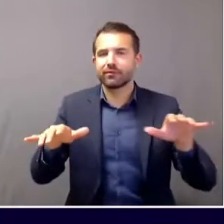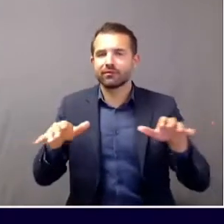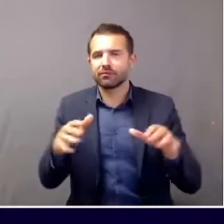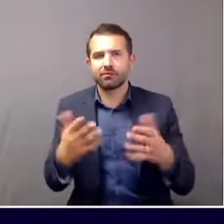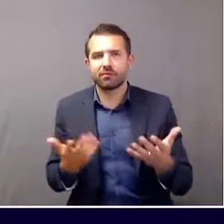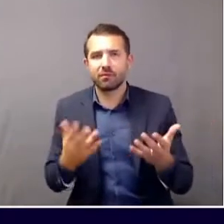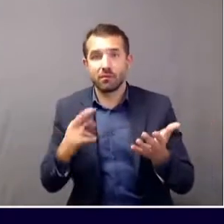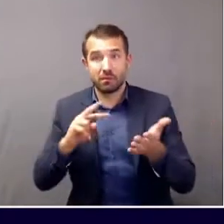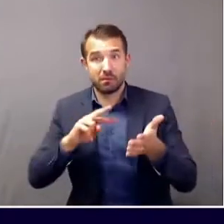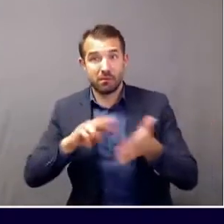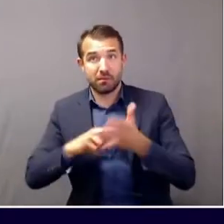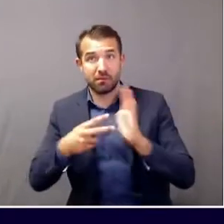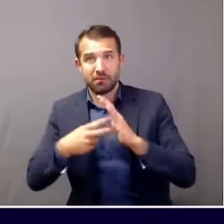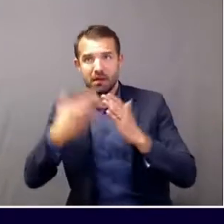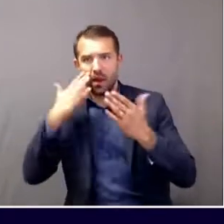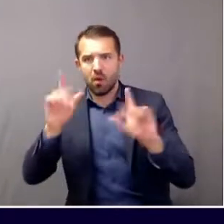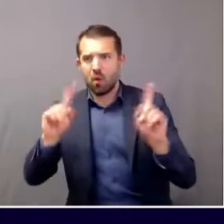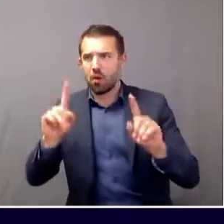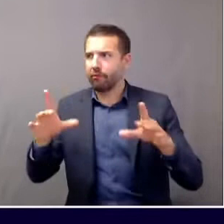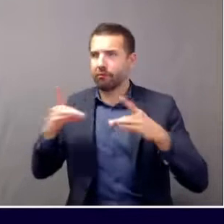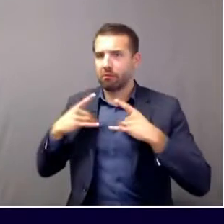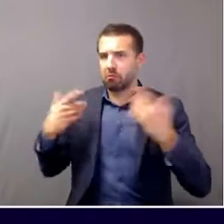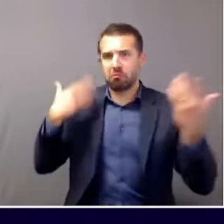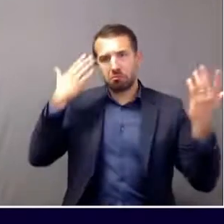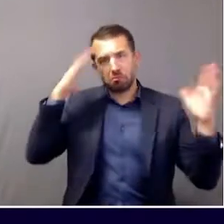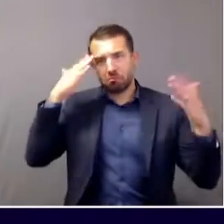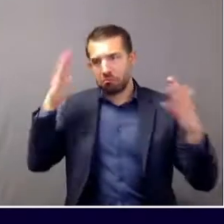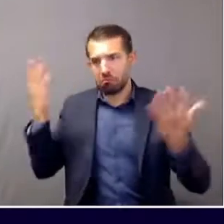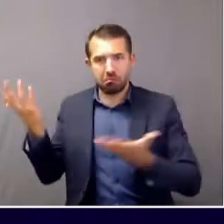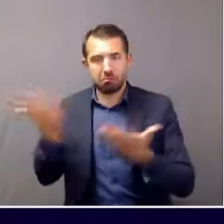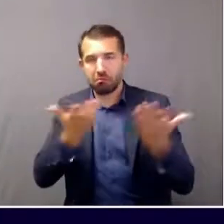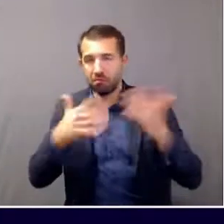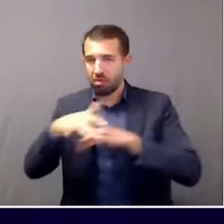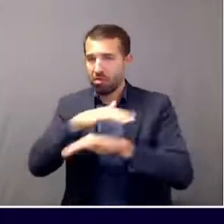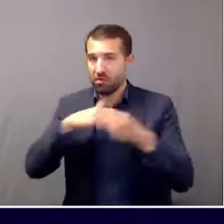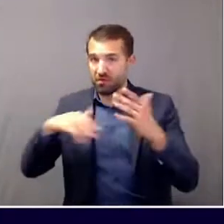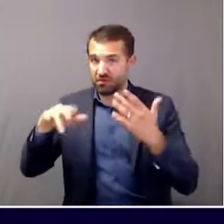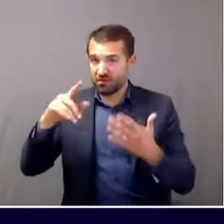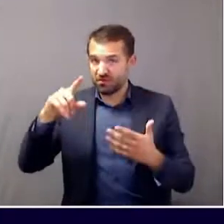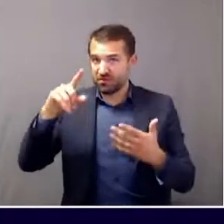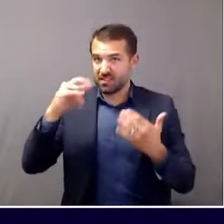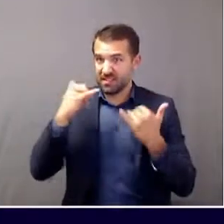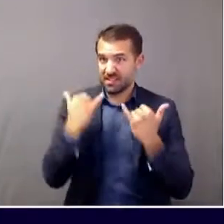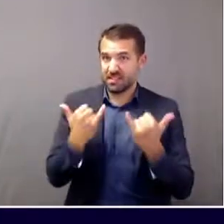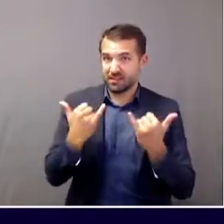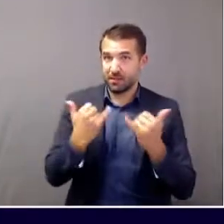to transition are we seeing a